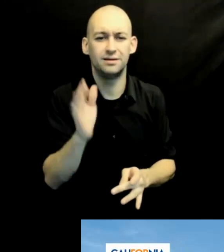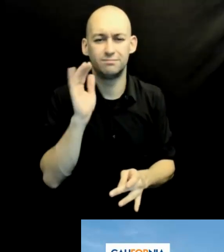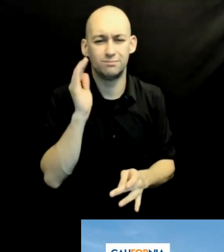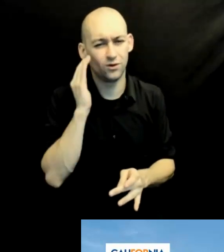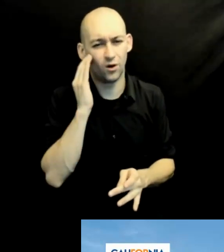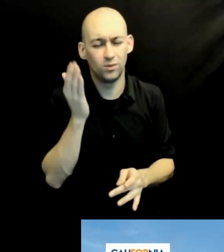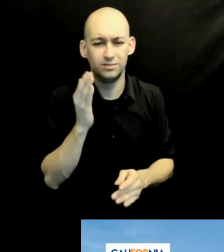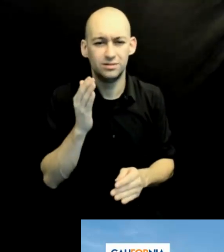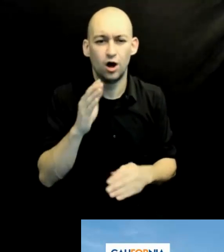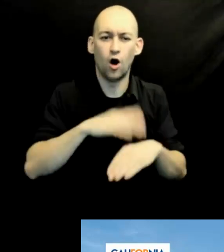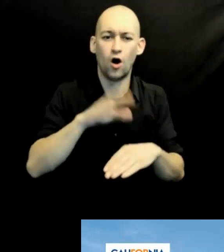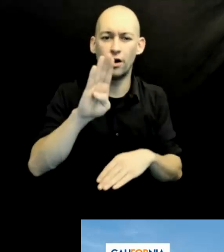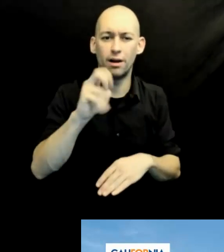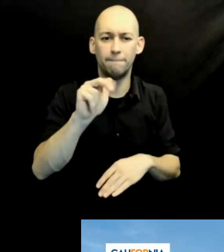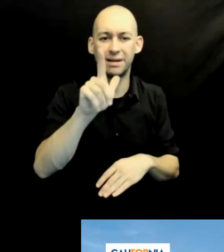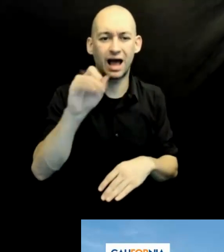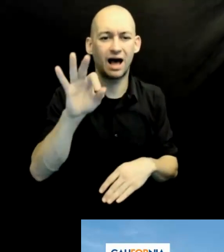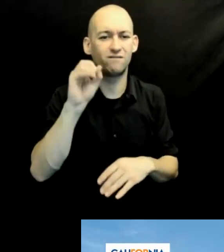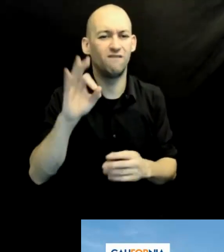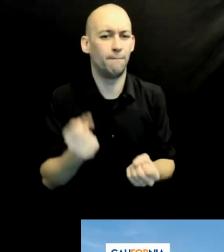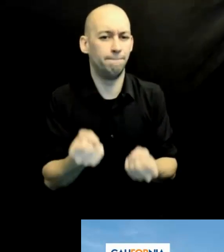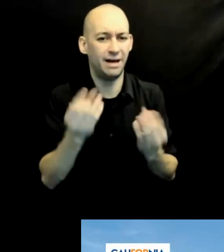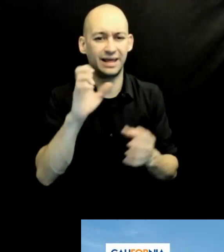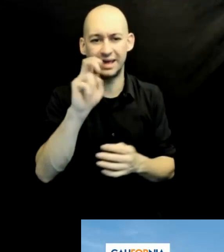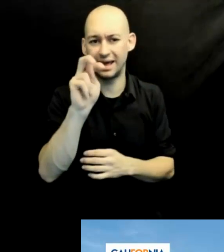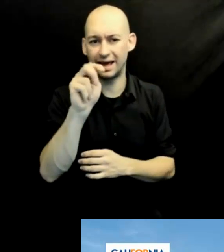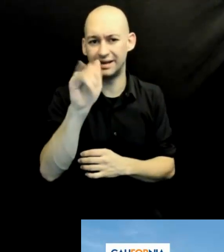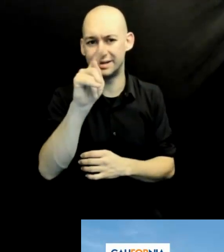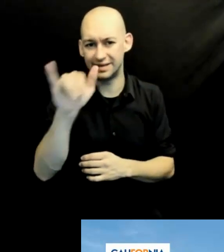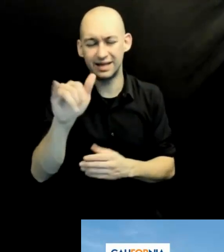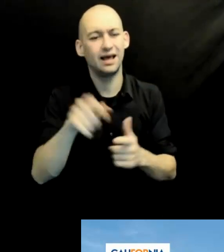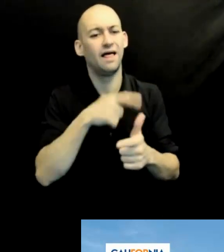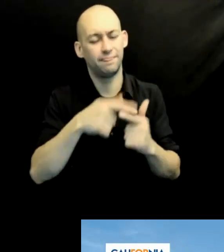behalf of multiple entities. And then, at the bottom of that comment, list out the entities